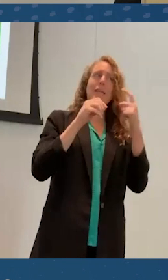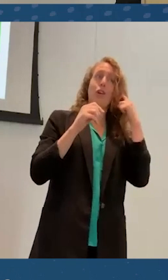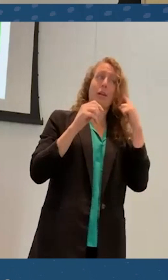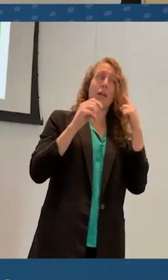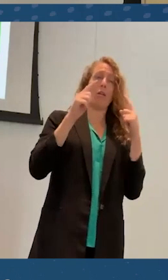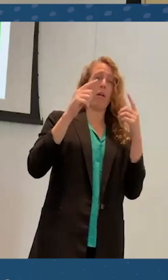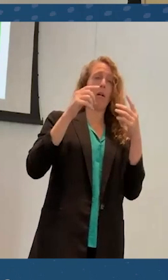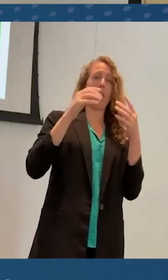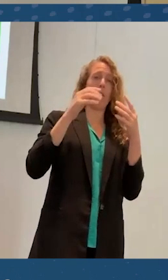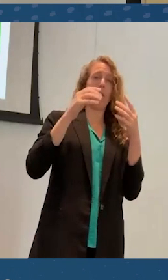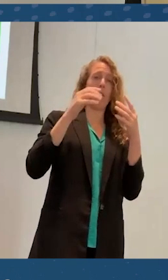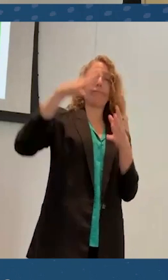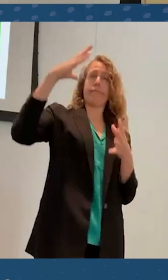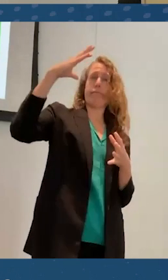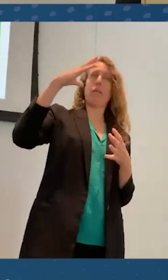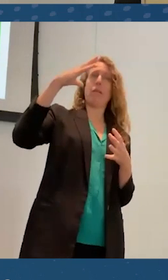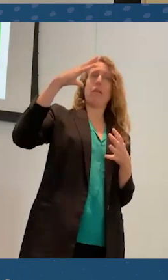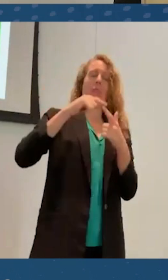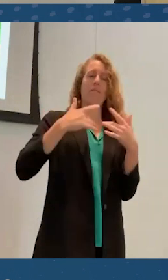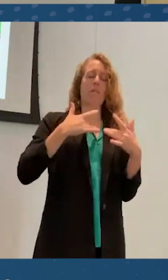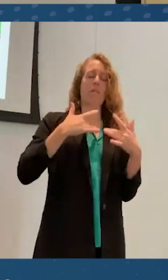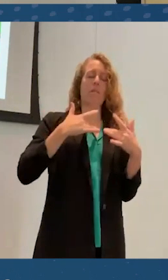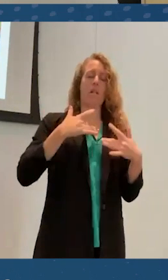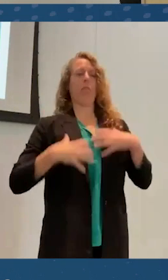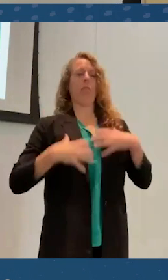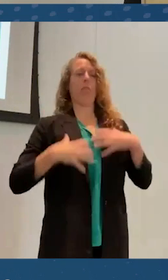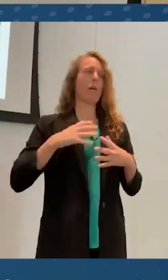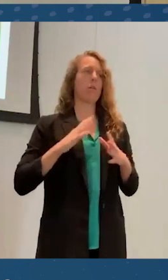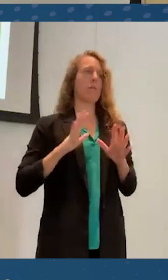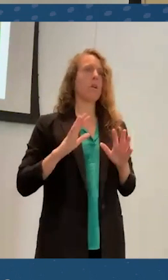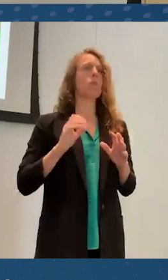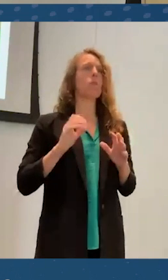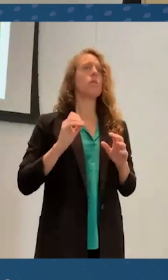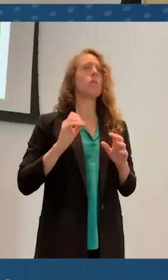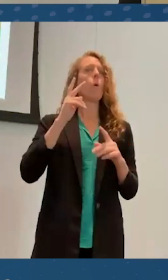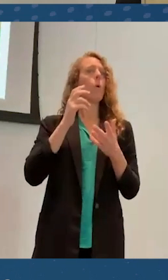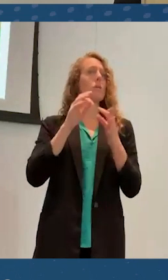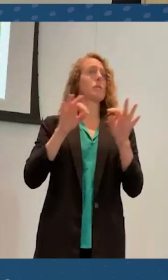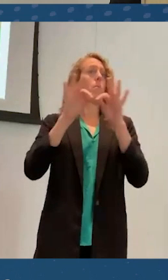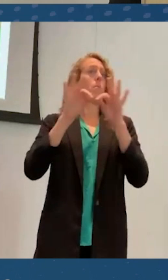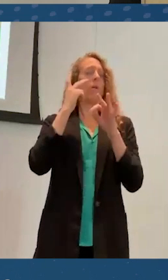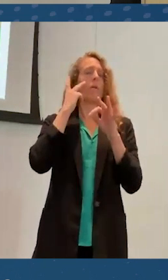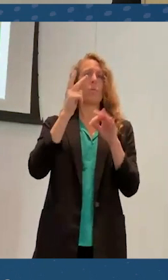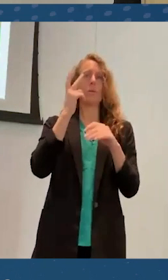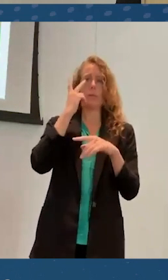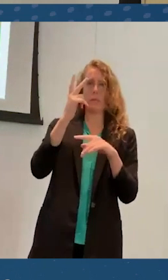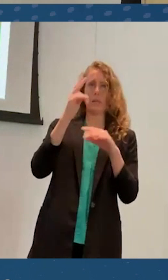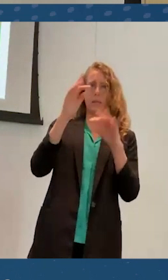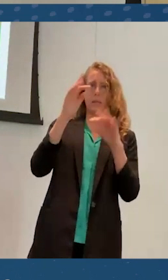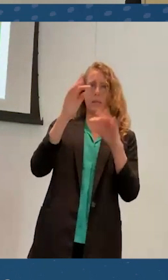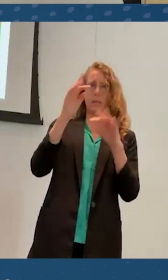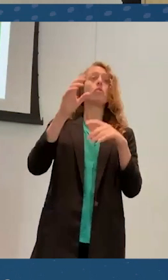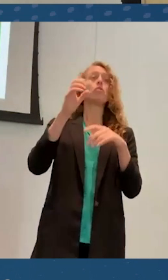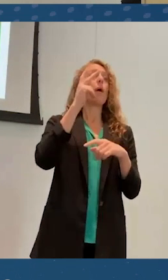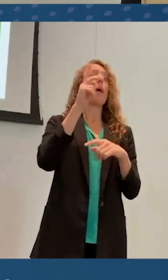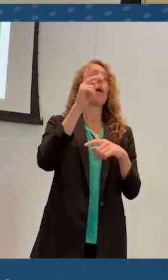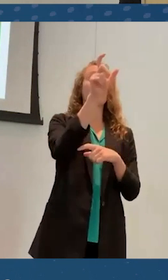relative to the world, to help provide that stability. Having subtitles lag behind the pitch and yaw of the head